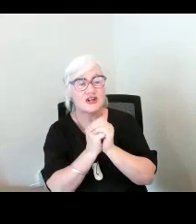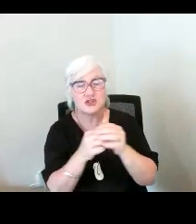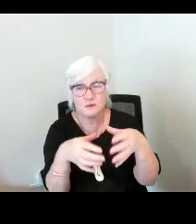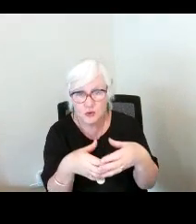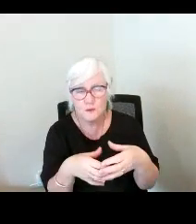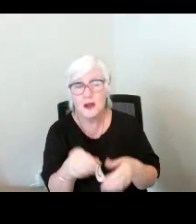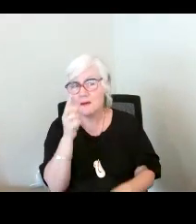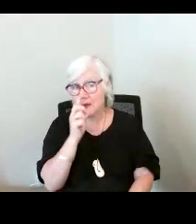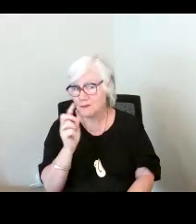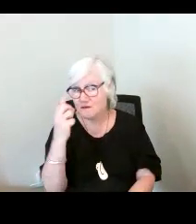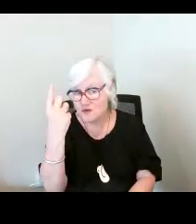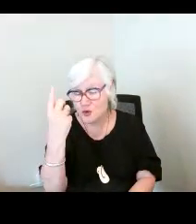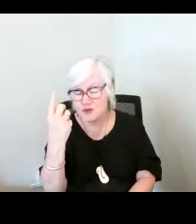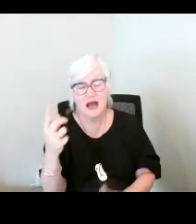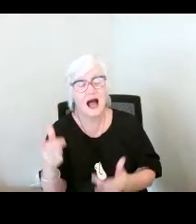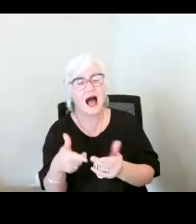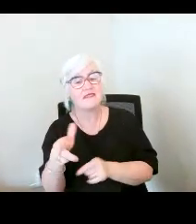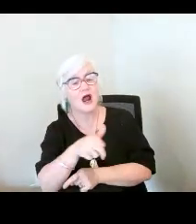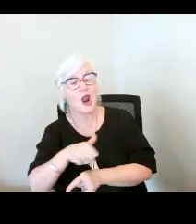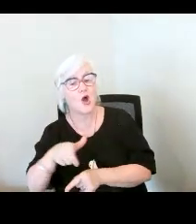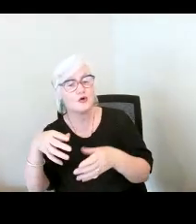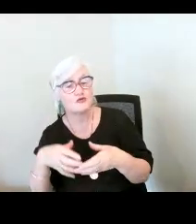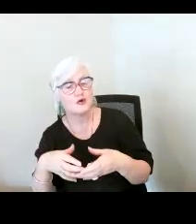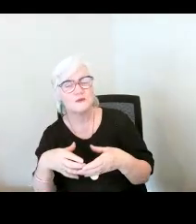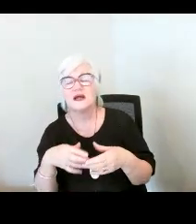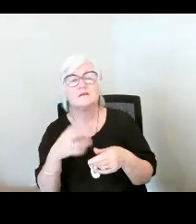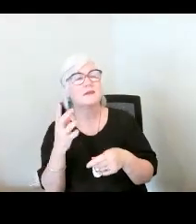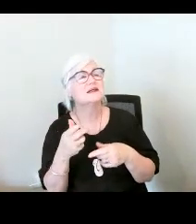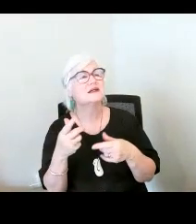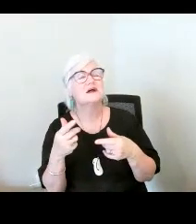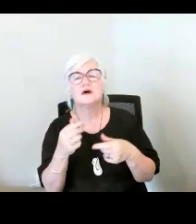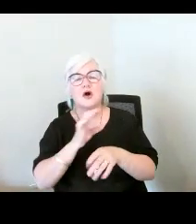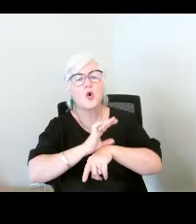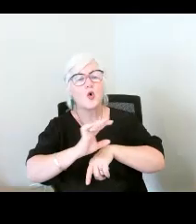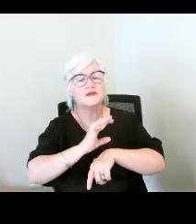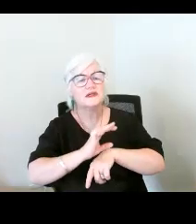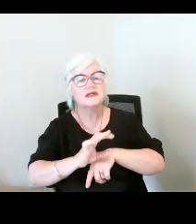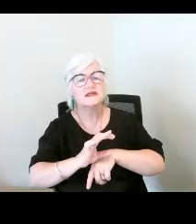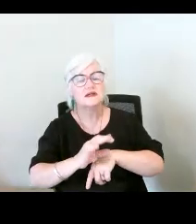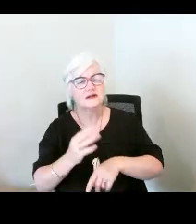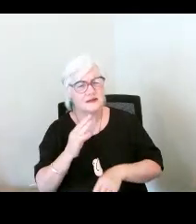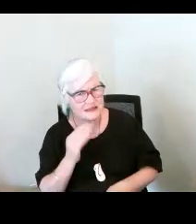and other local groups and Speaking Up courses. These things have also helped me in the past and